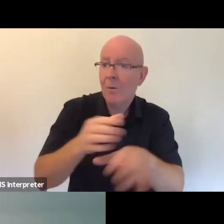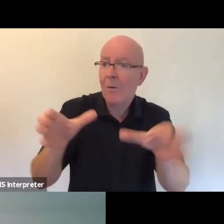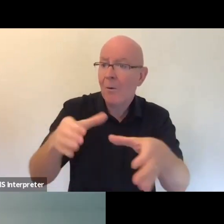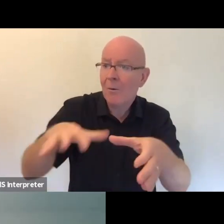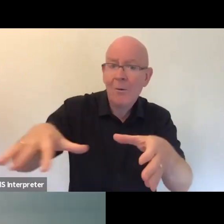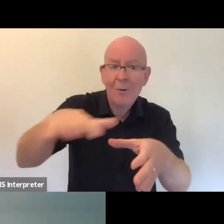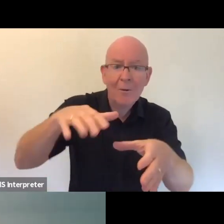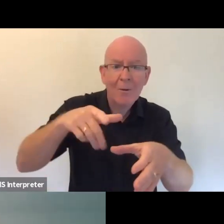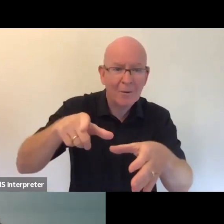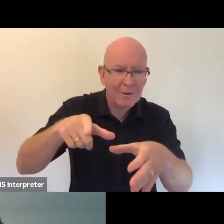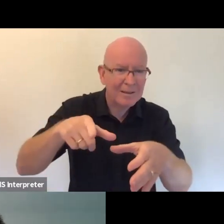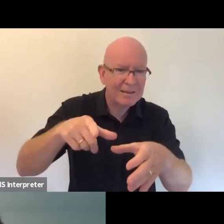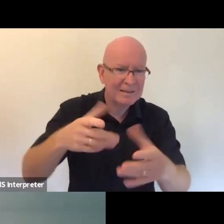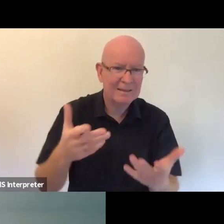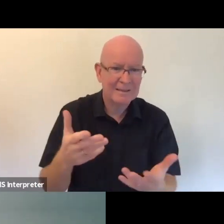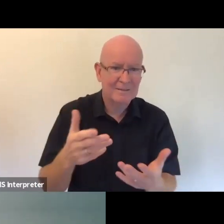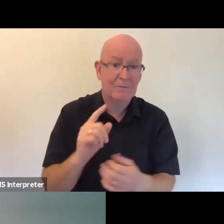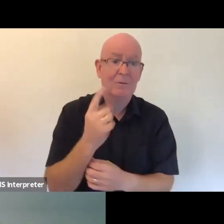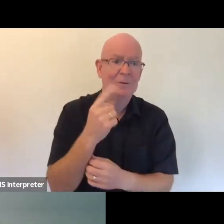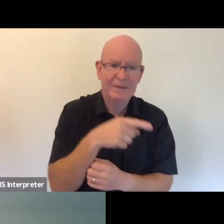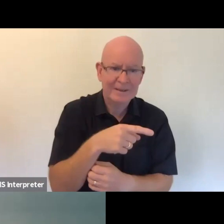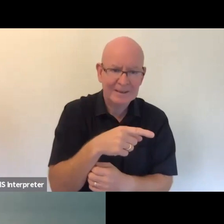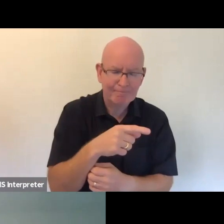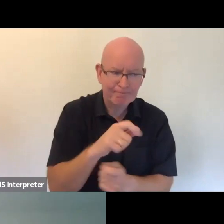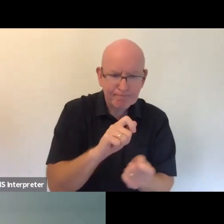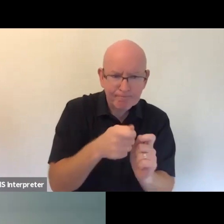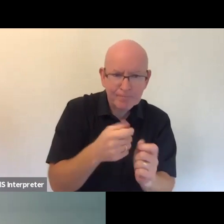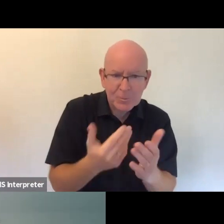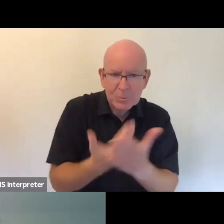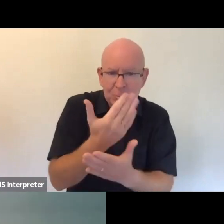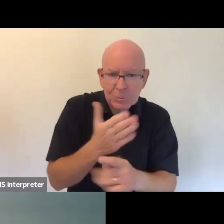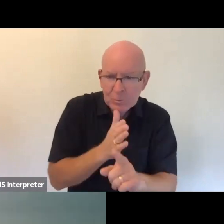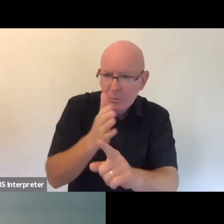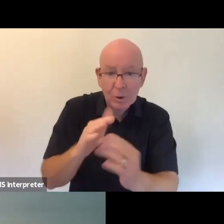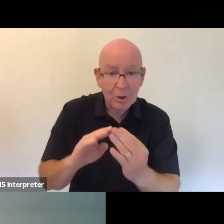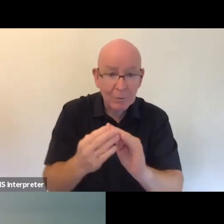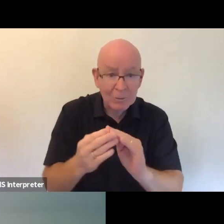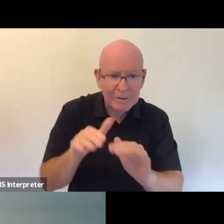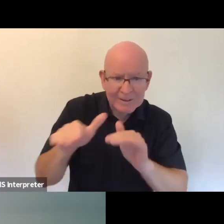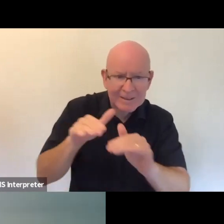which are pretty much invisible. Because you don’t see them in the community since they have very little support.